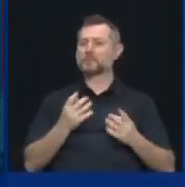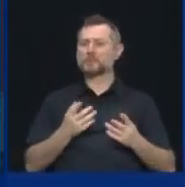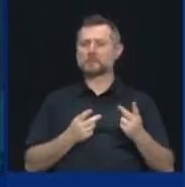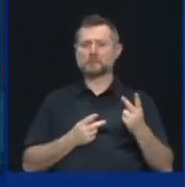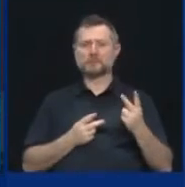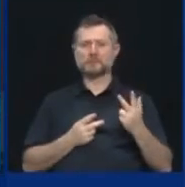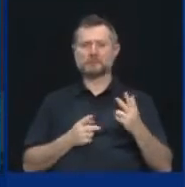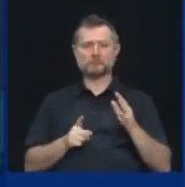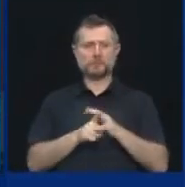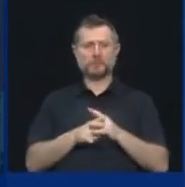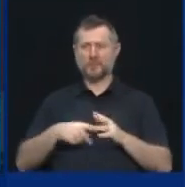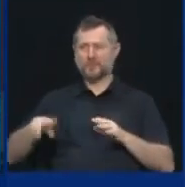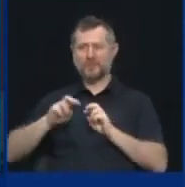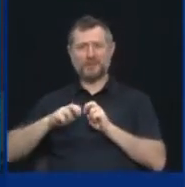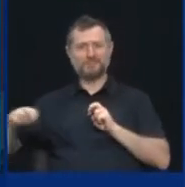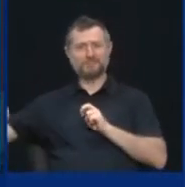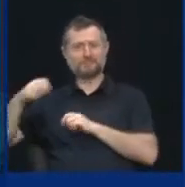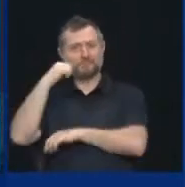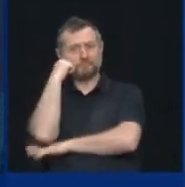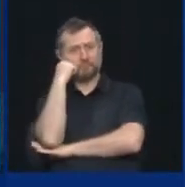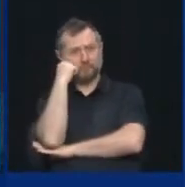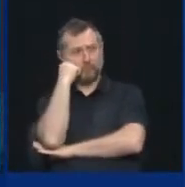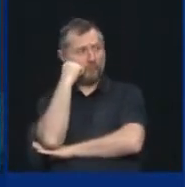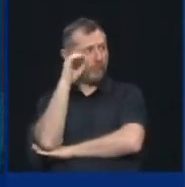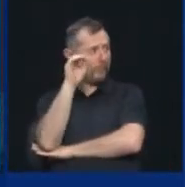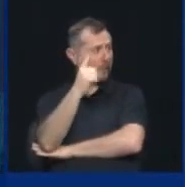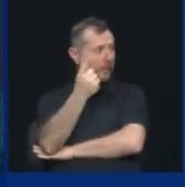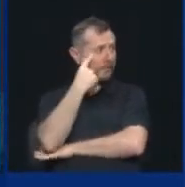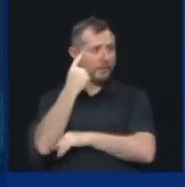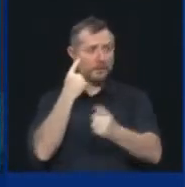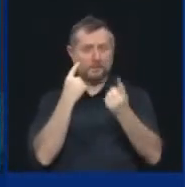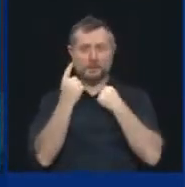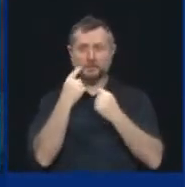WE HAVE CENTERS OPEN ALL DAY, AND FOUR PEOPLE SHOW UP.